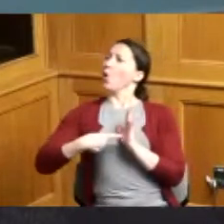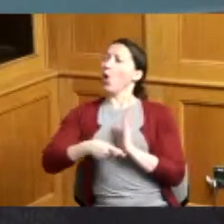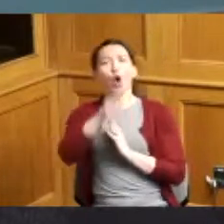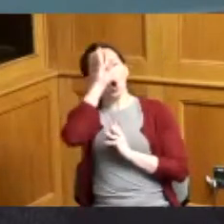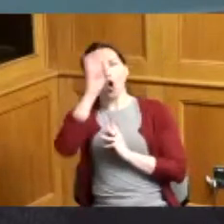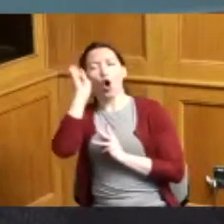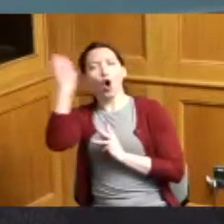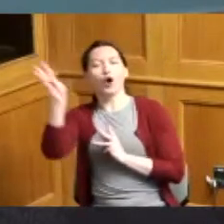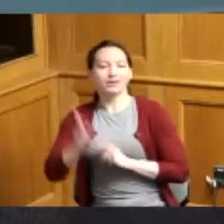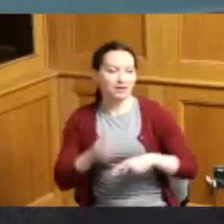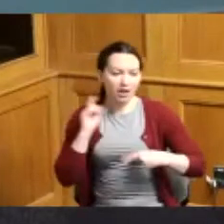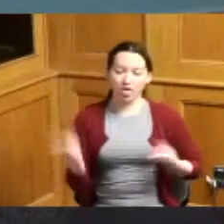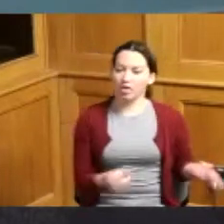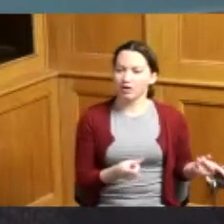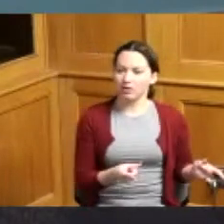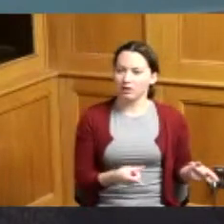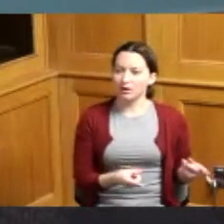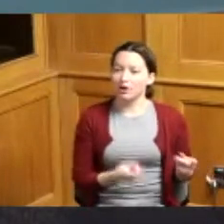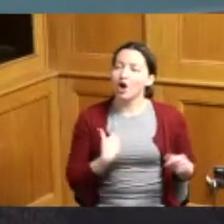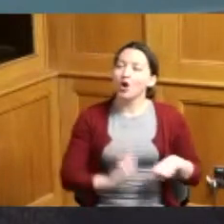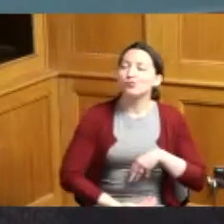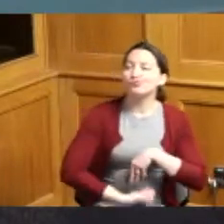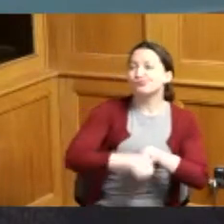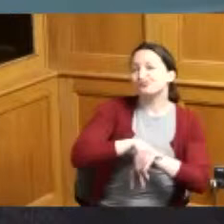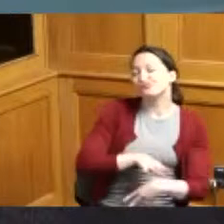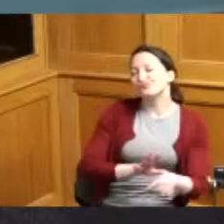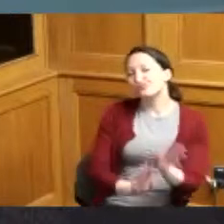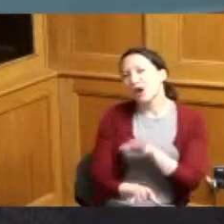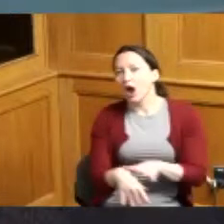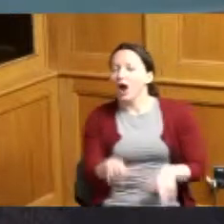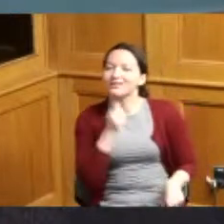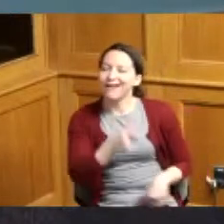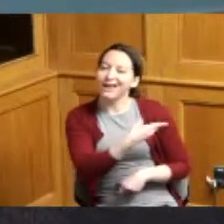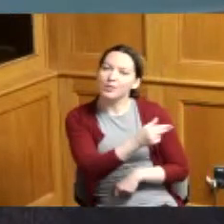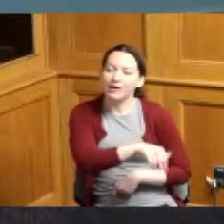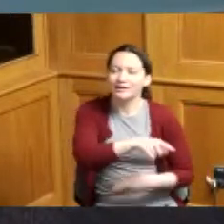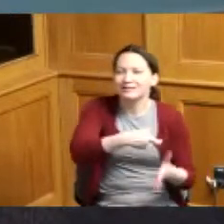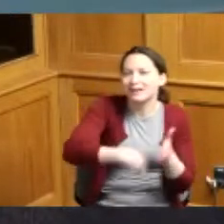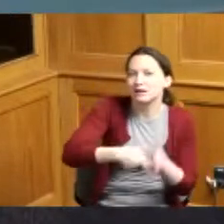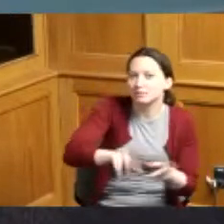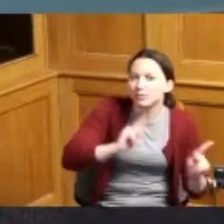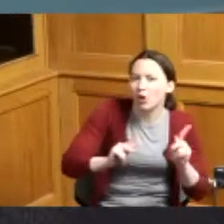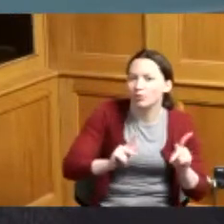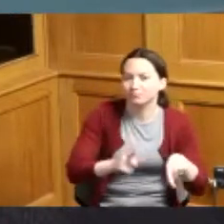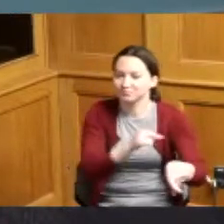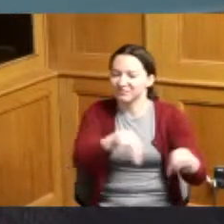end and then we come in World Cup who's not even Hamilton County taxpayers they get everything and